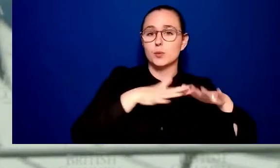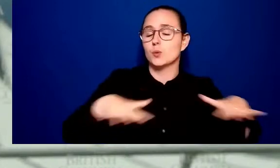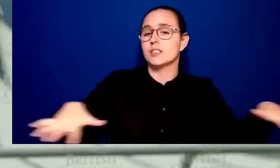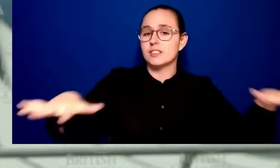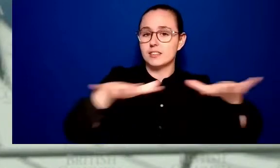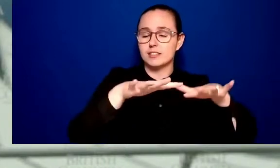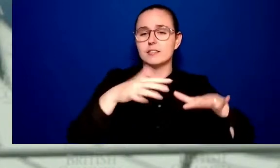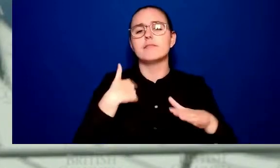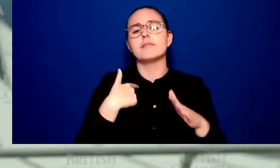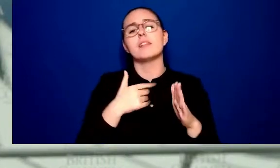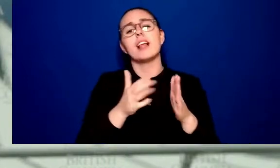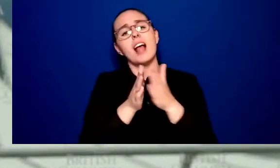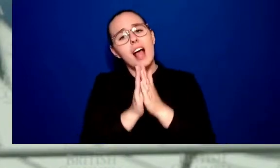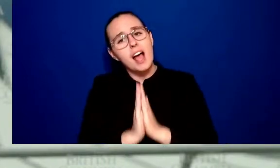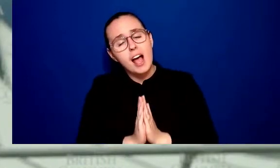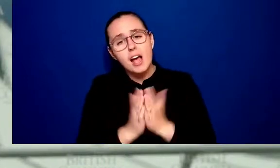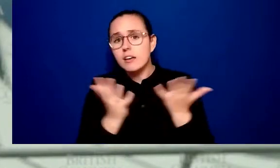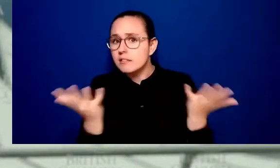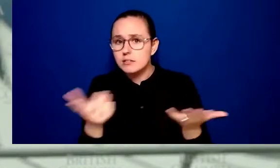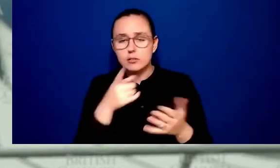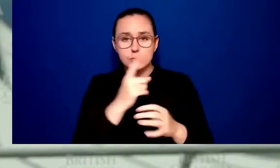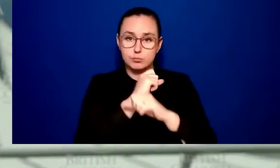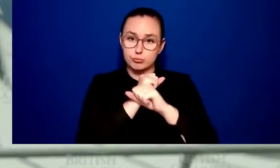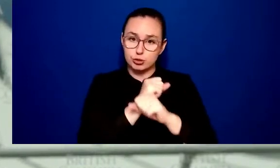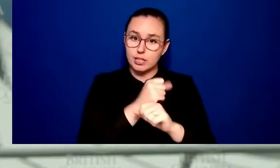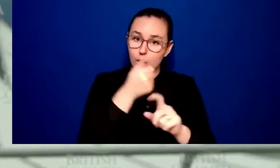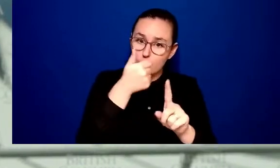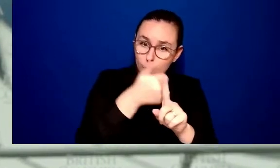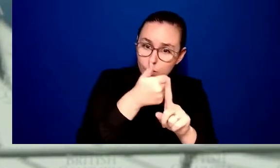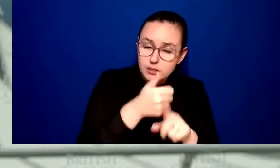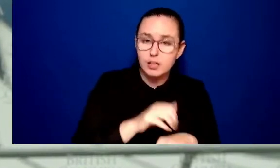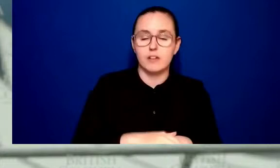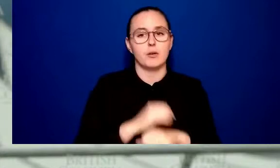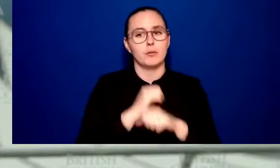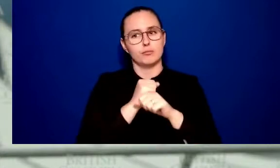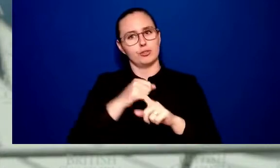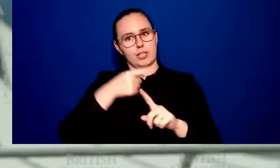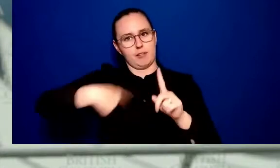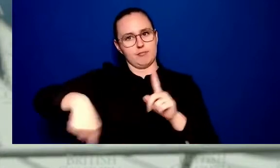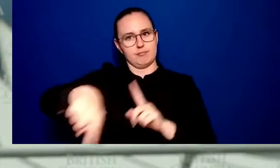around you. And those steps